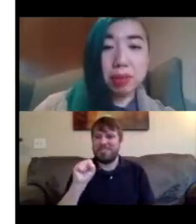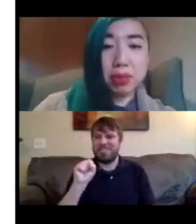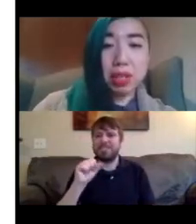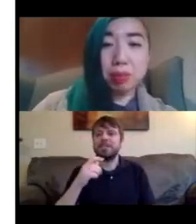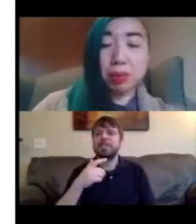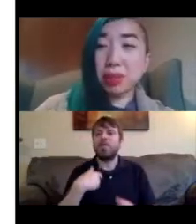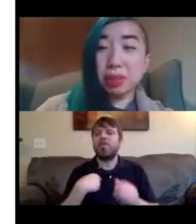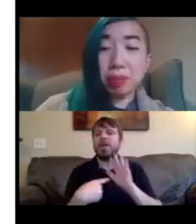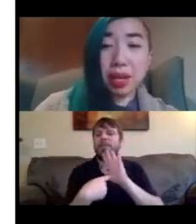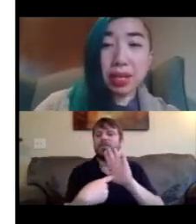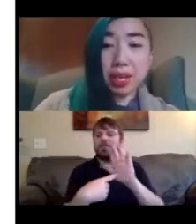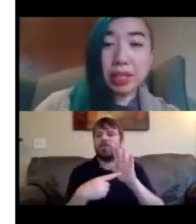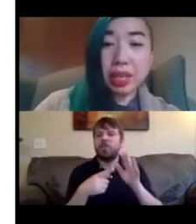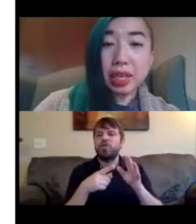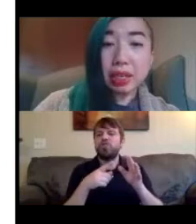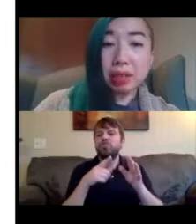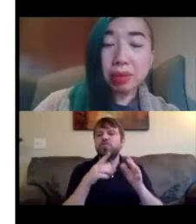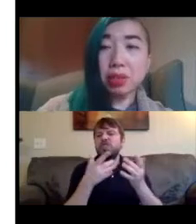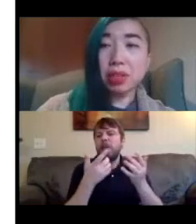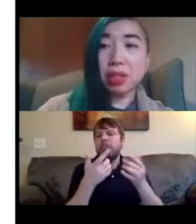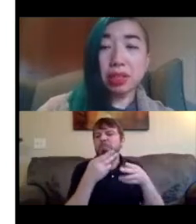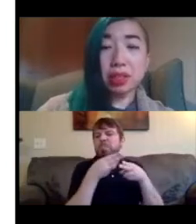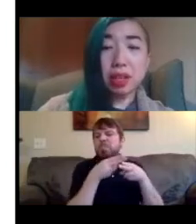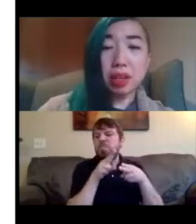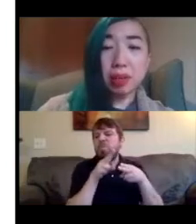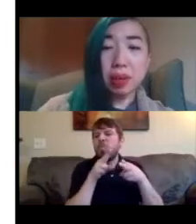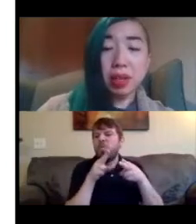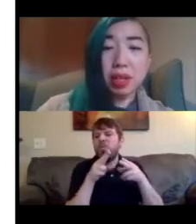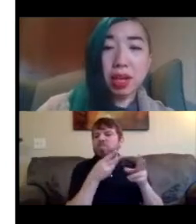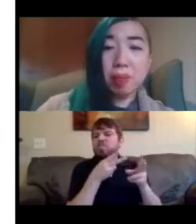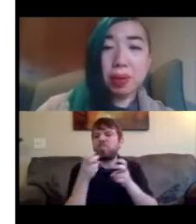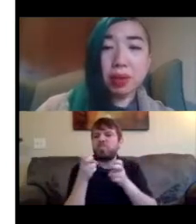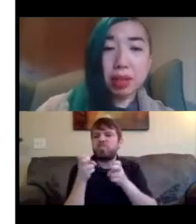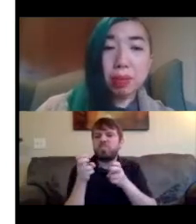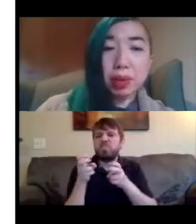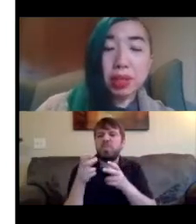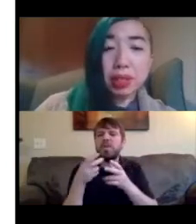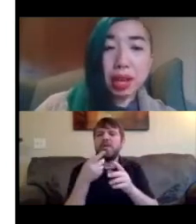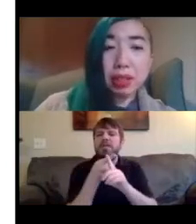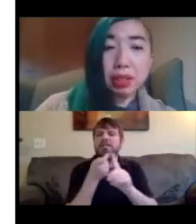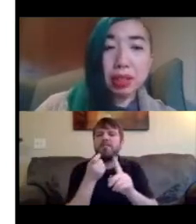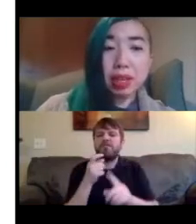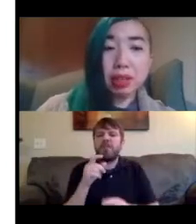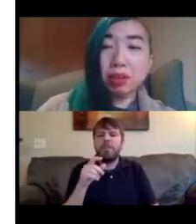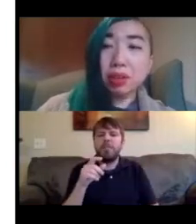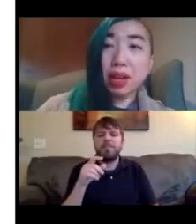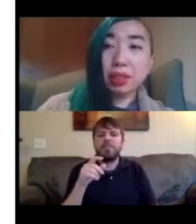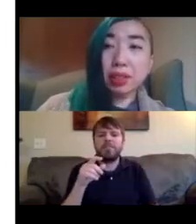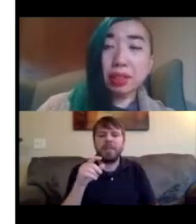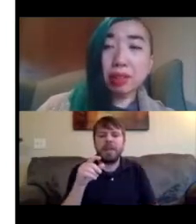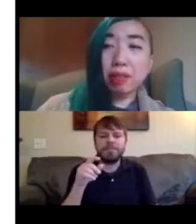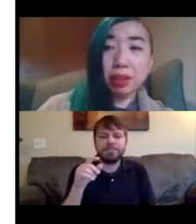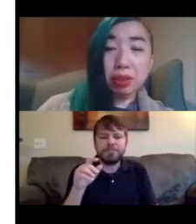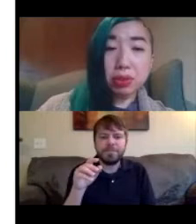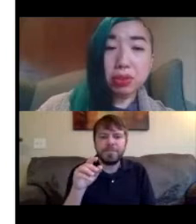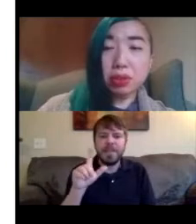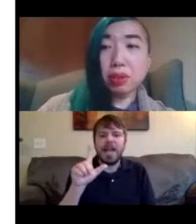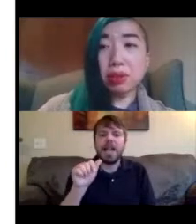Jenny Boully's "The Body: an Essay," which is a book-length work that utilizes footnotes. So it's